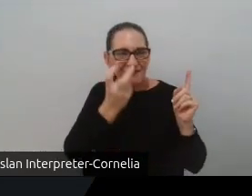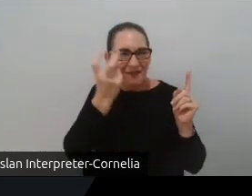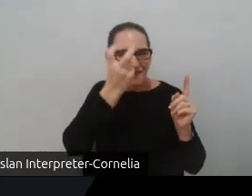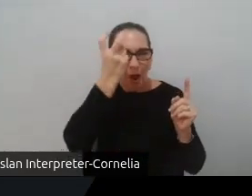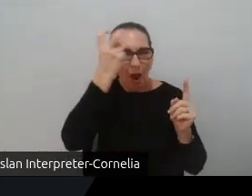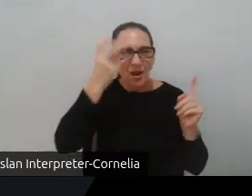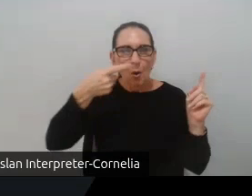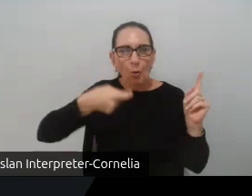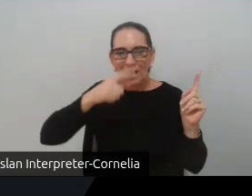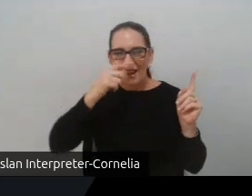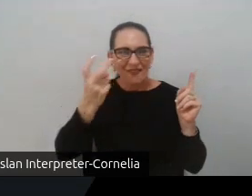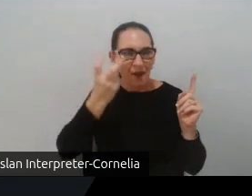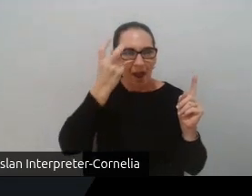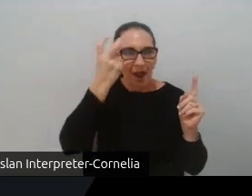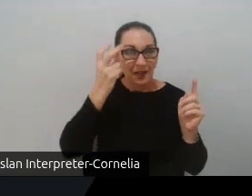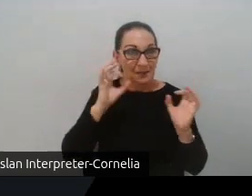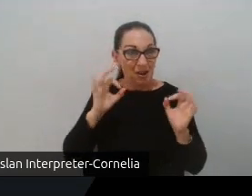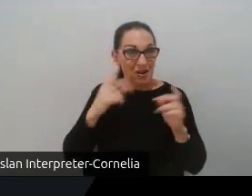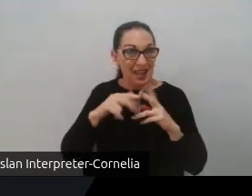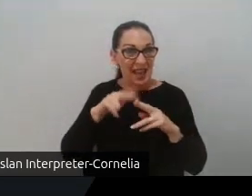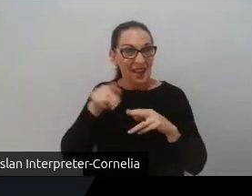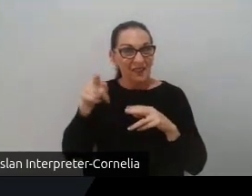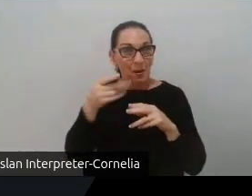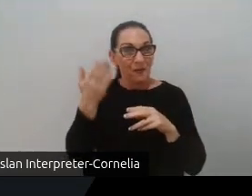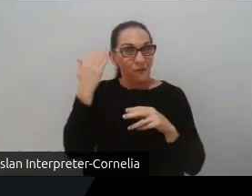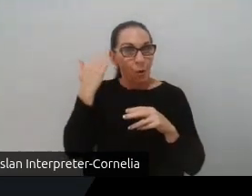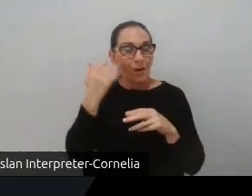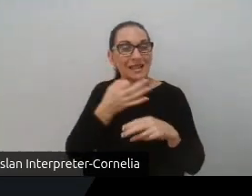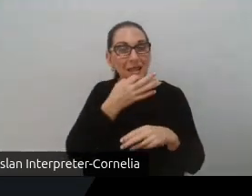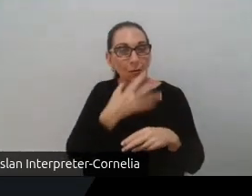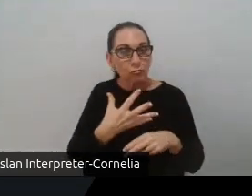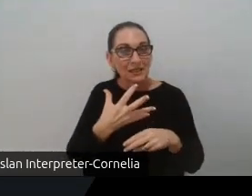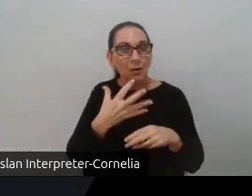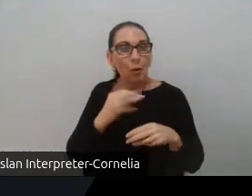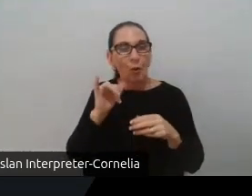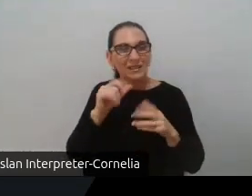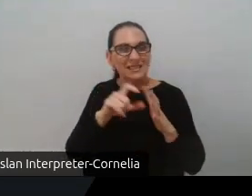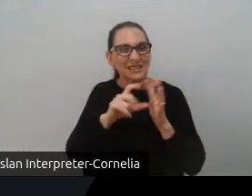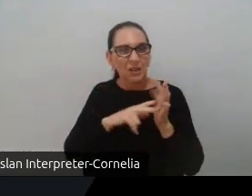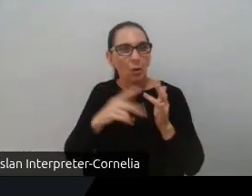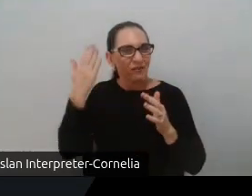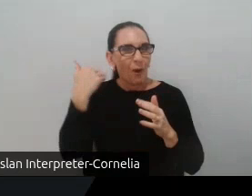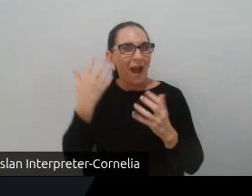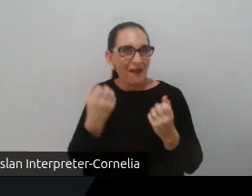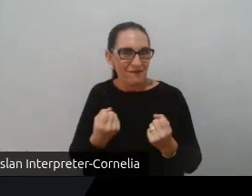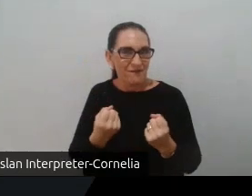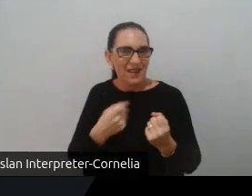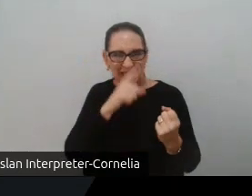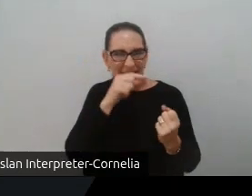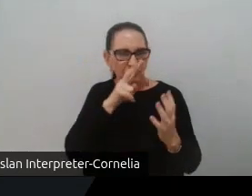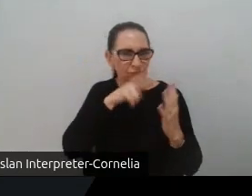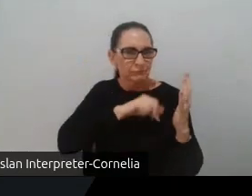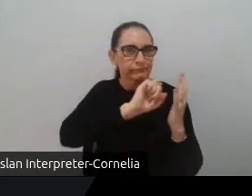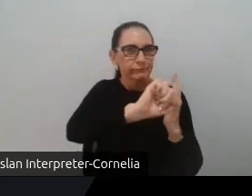already a temporary order or a protection order in place that would have some details already.